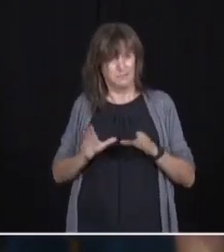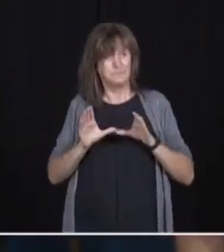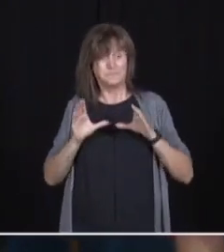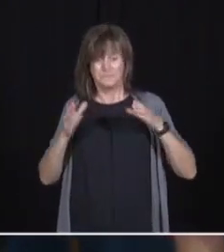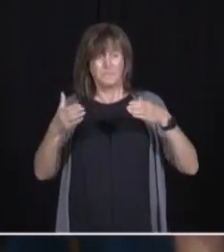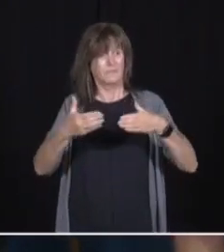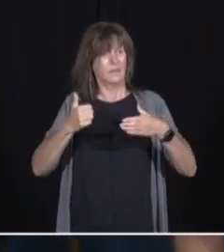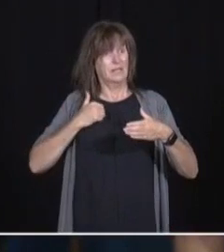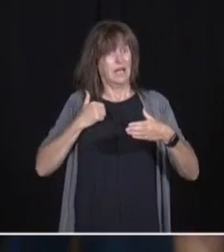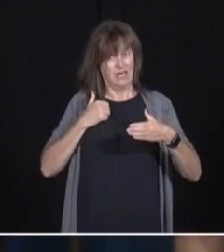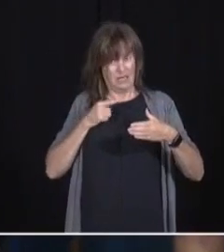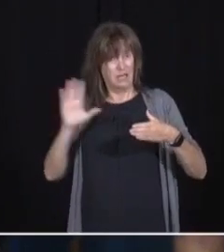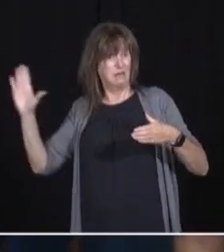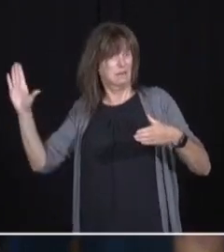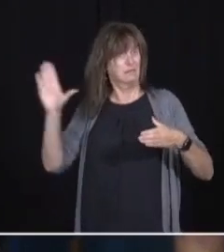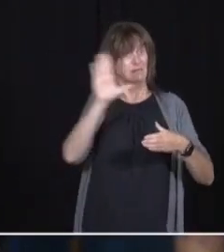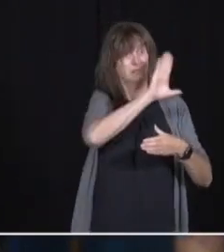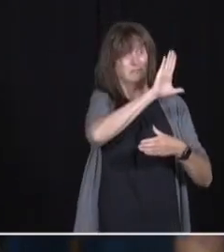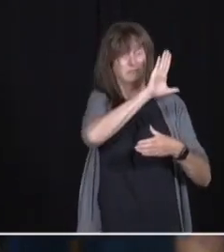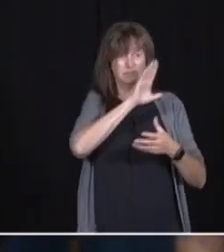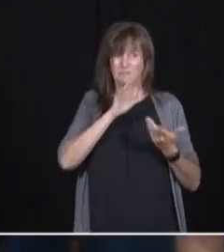said that at least $10 billion